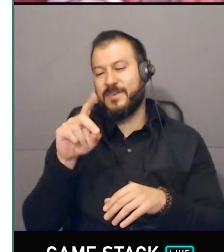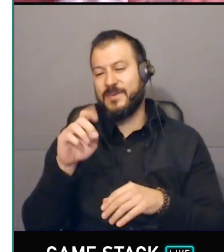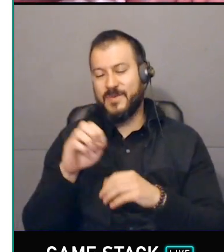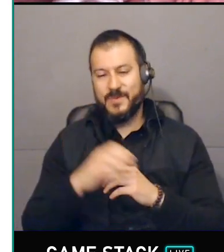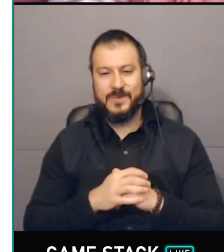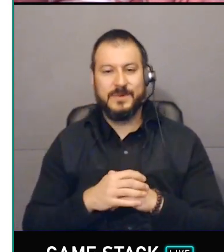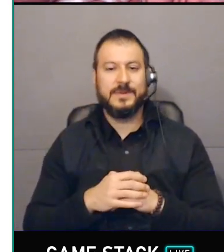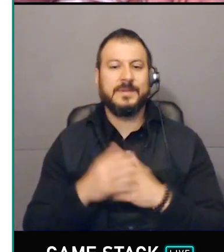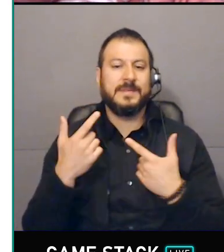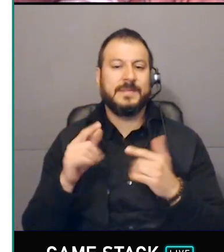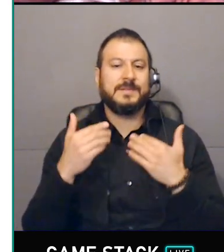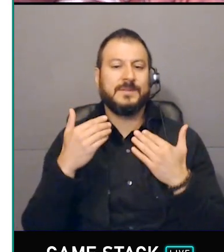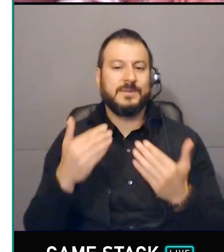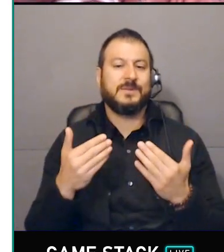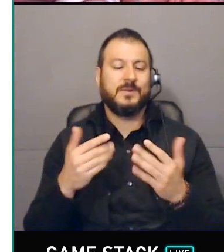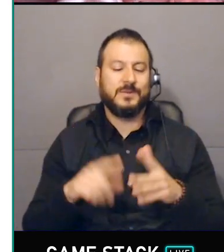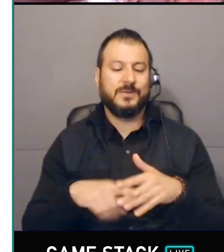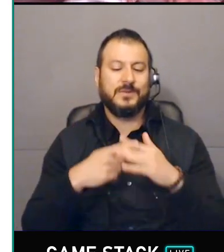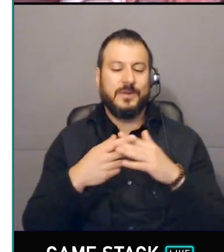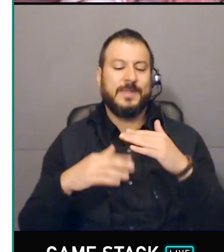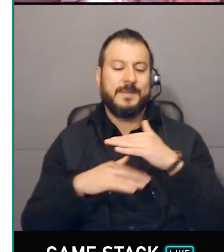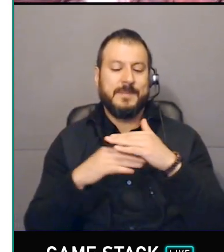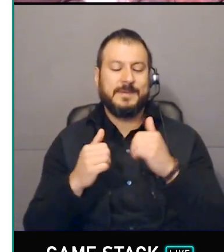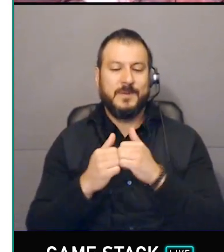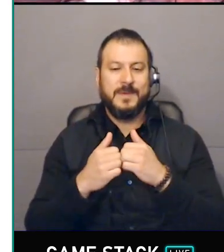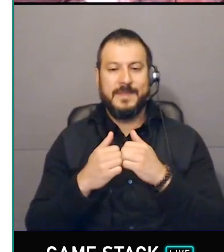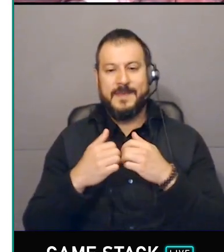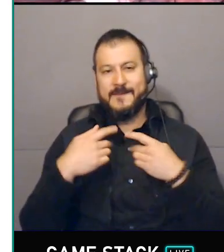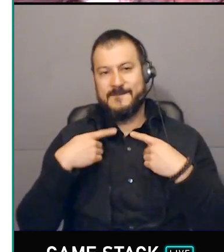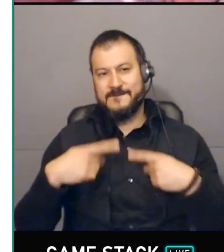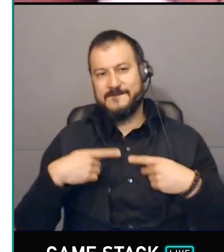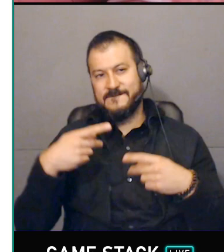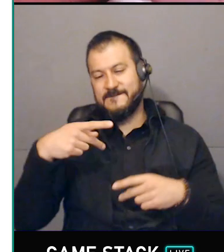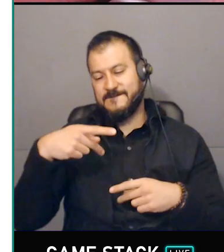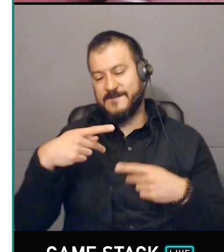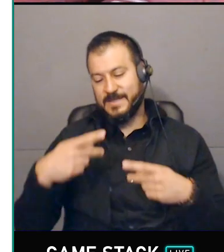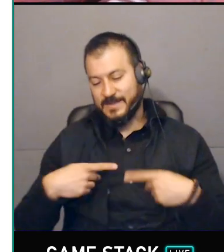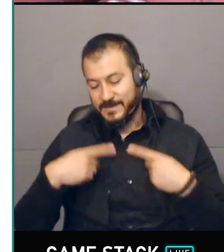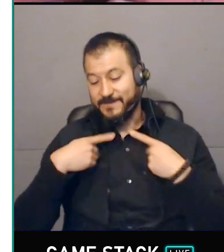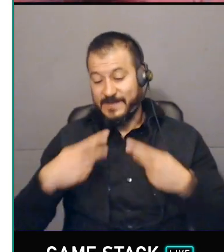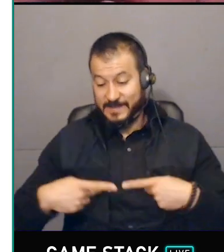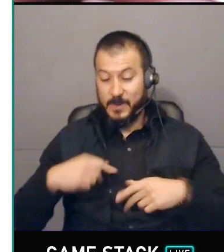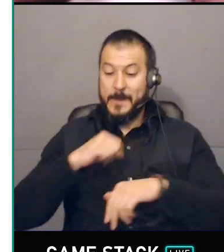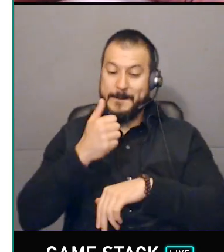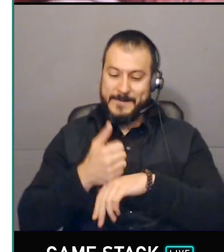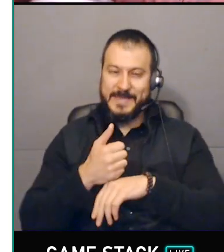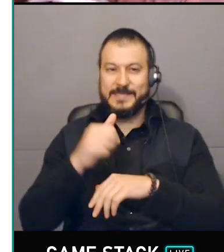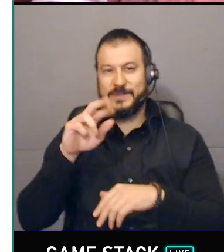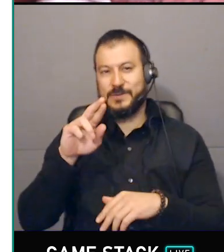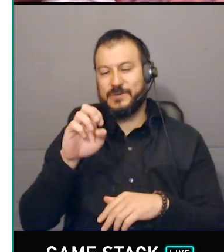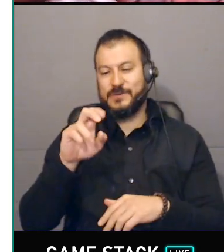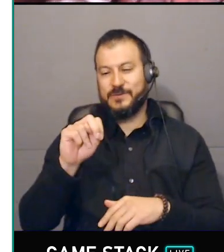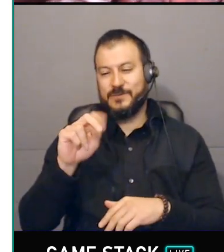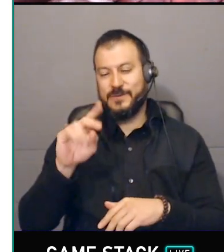So first let's start at the basics with Physically-Based Rendering. Hopefully all of you are familiar with this. Physically-based rendering